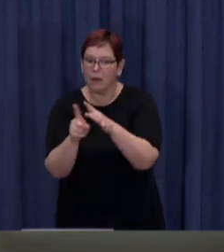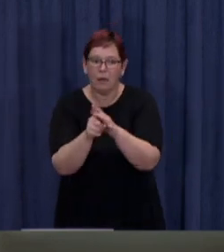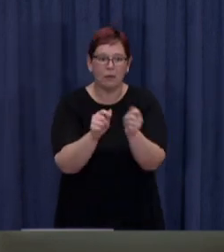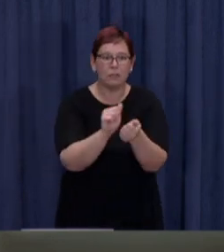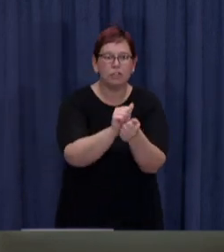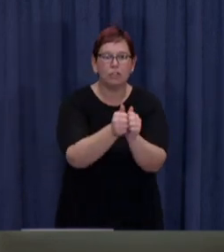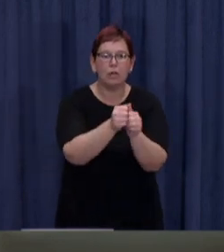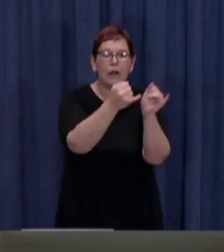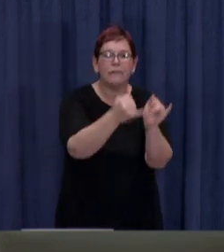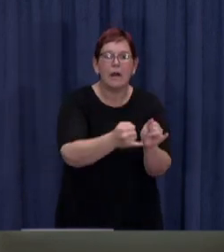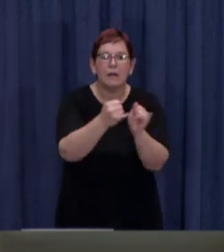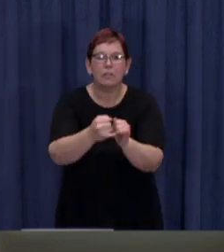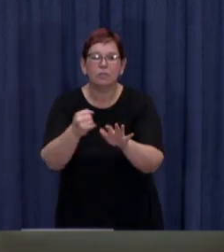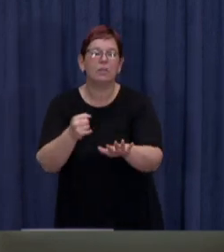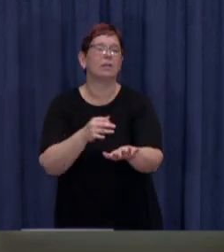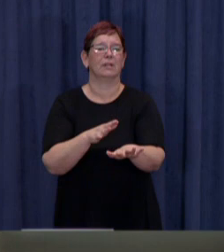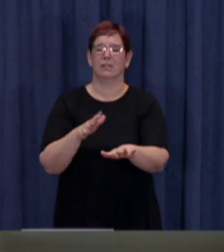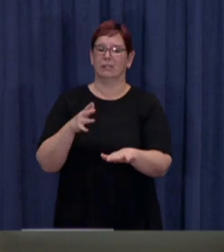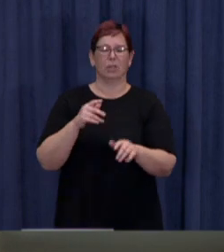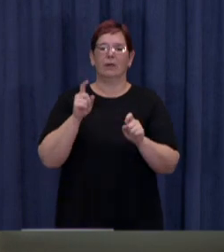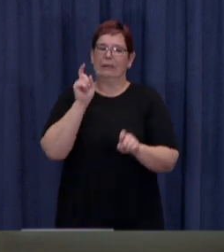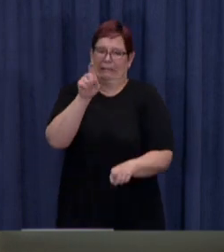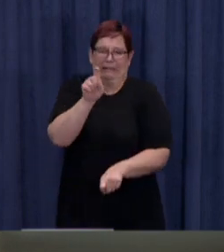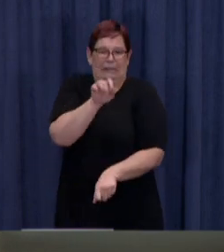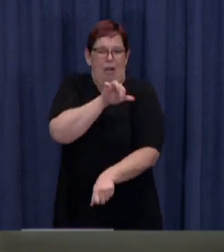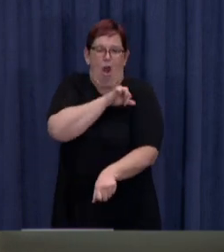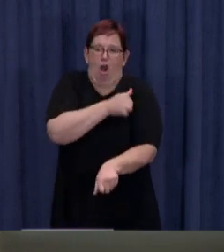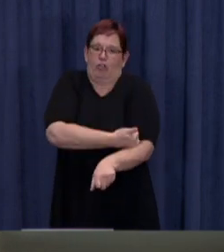Michelle Hewett I realize the measures are hypothetical at this point